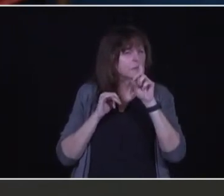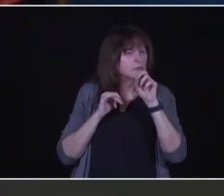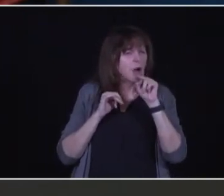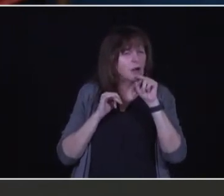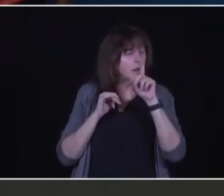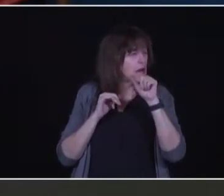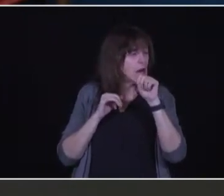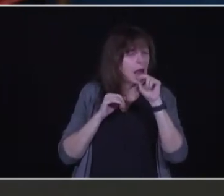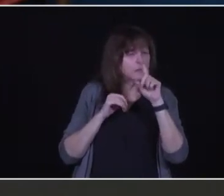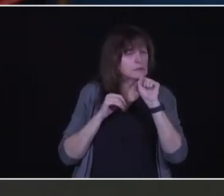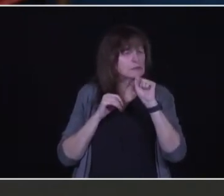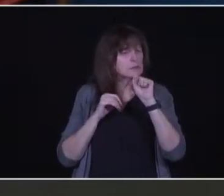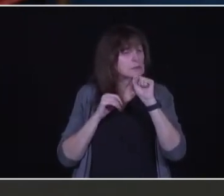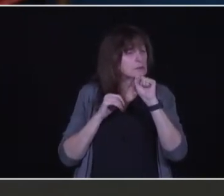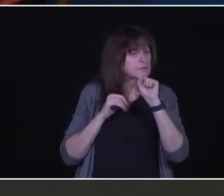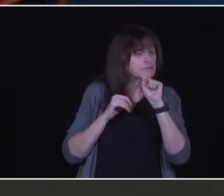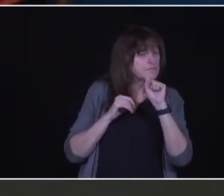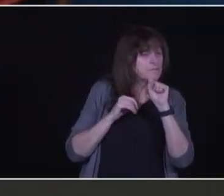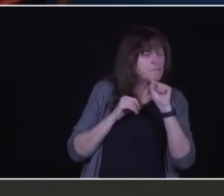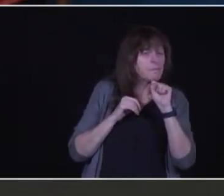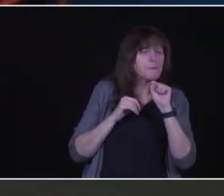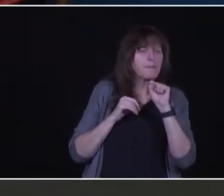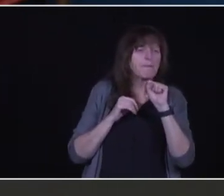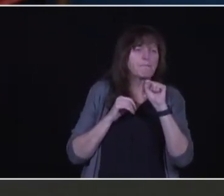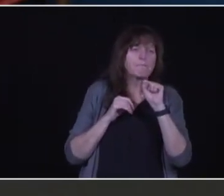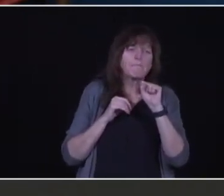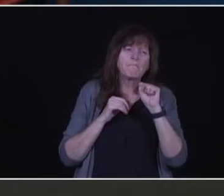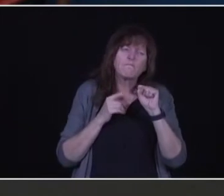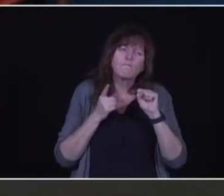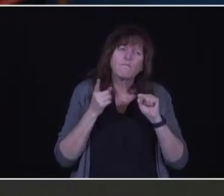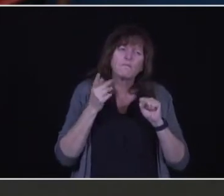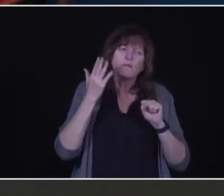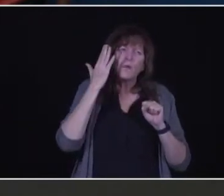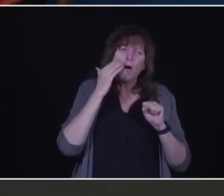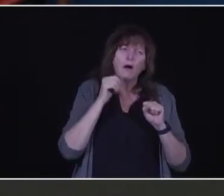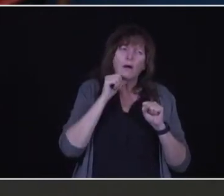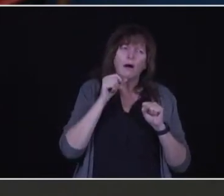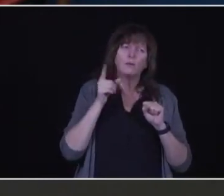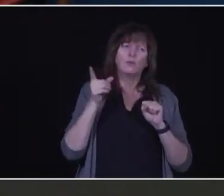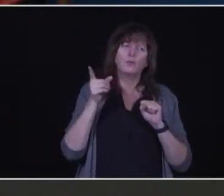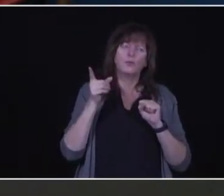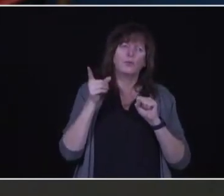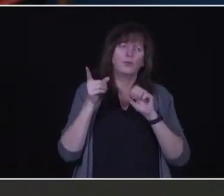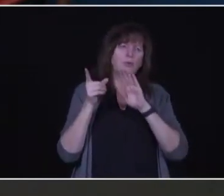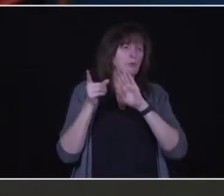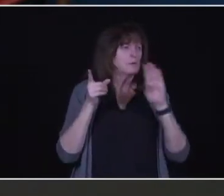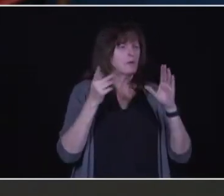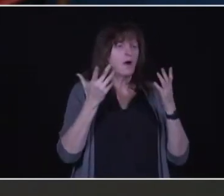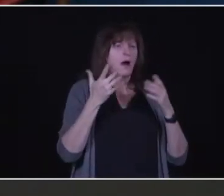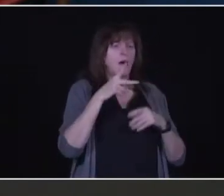proposals for developing this land To try and get the best value for the taxpayers?